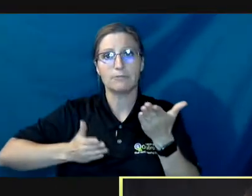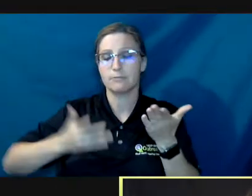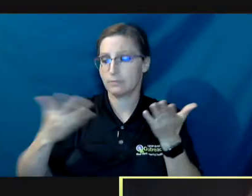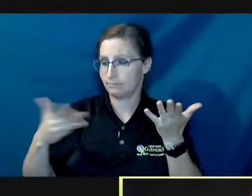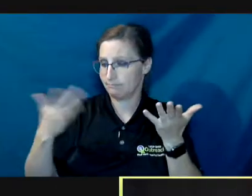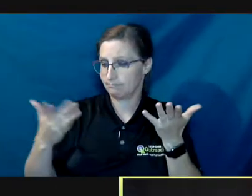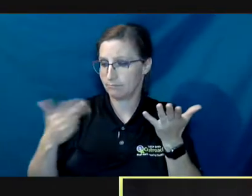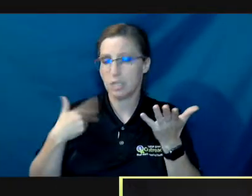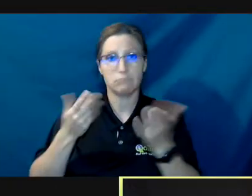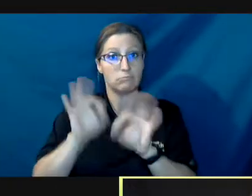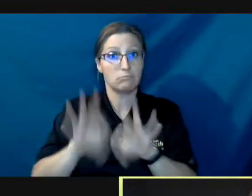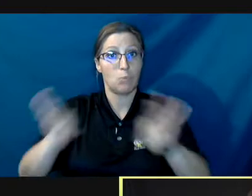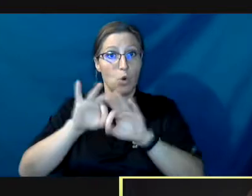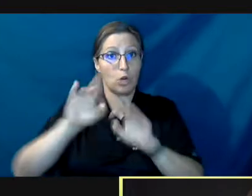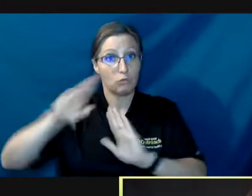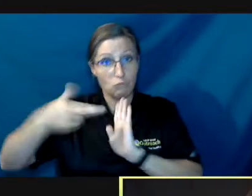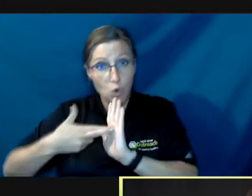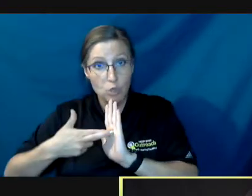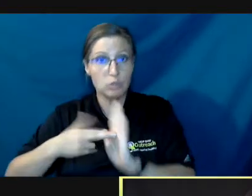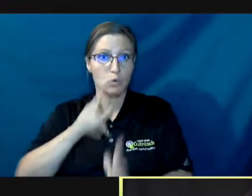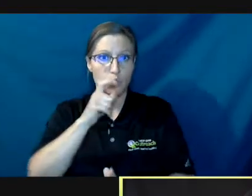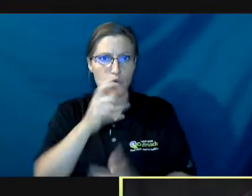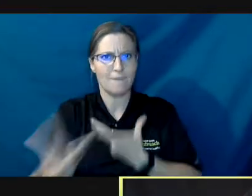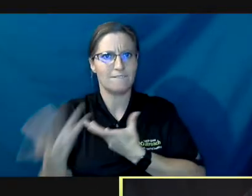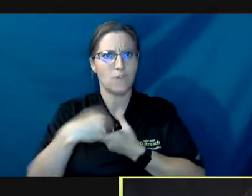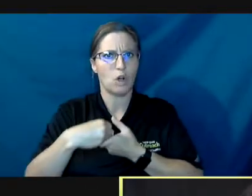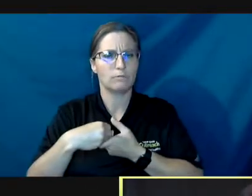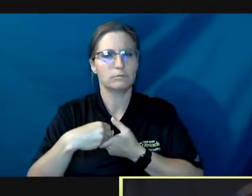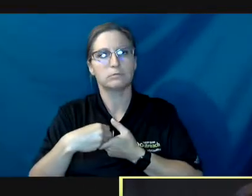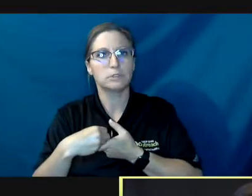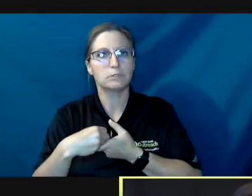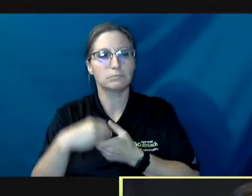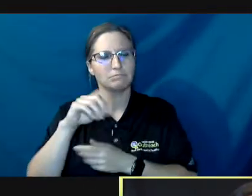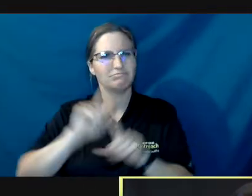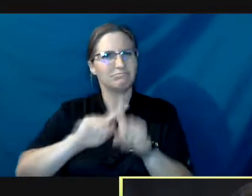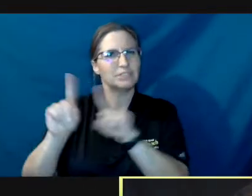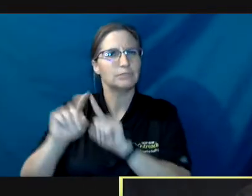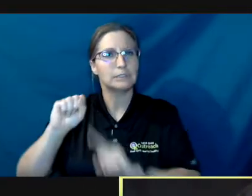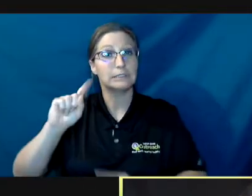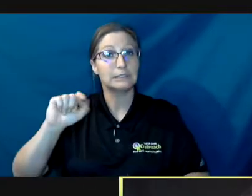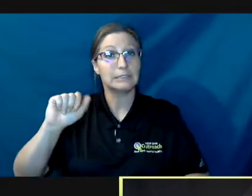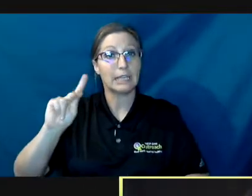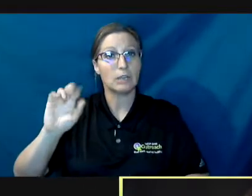permanent roles and who was part of these. Who was involved in these changes?